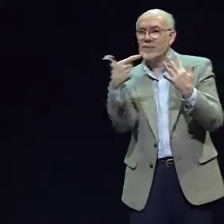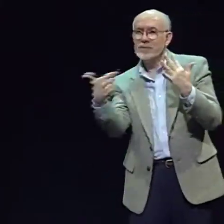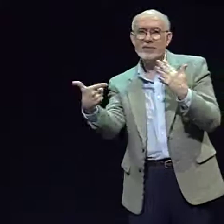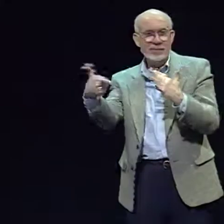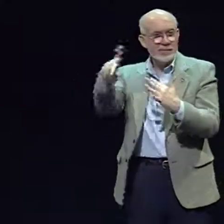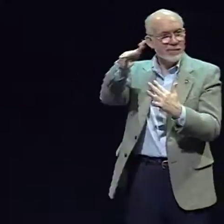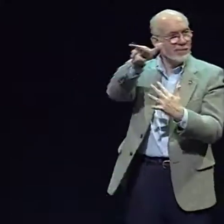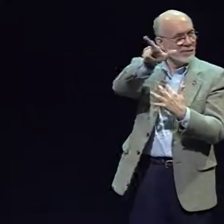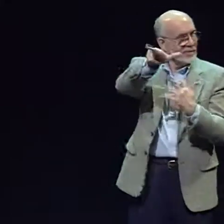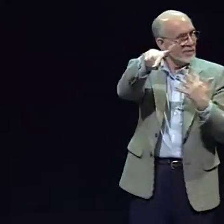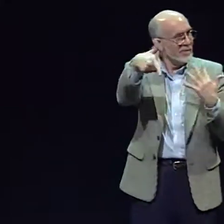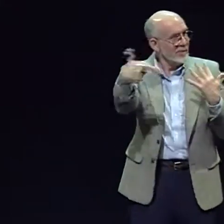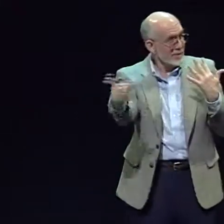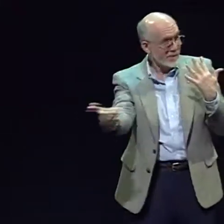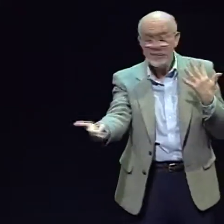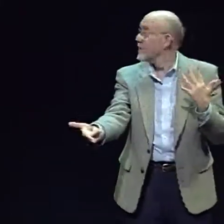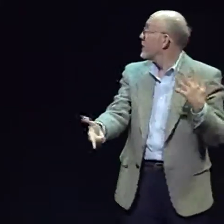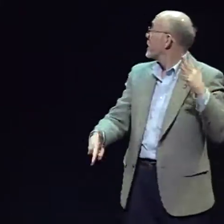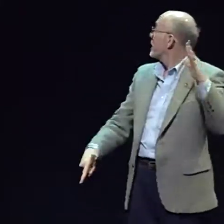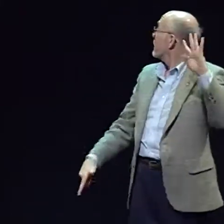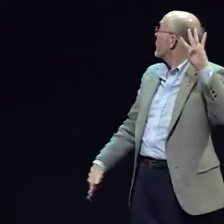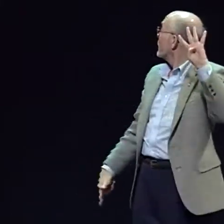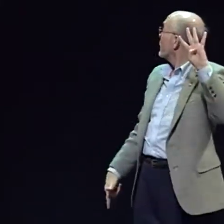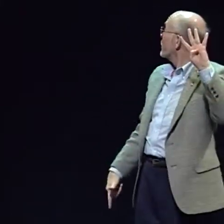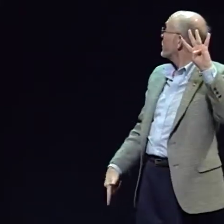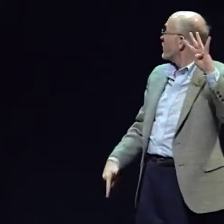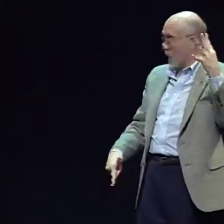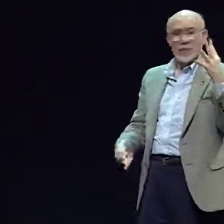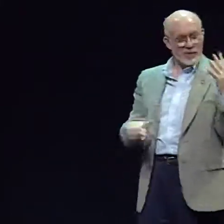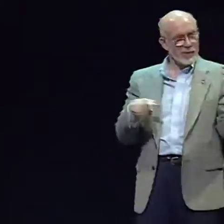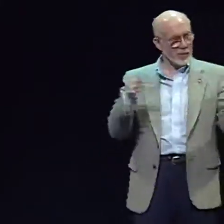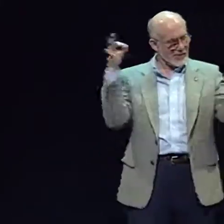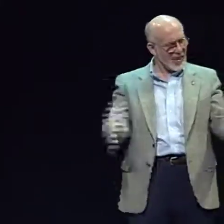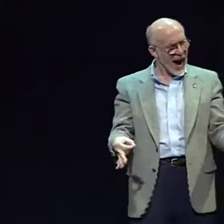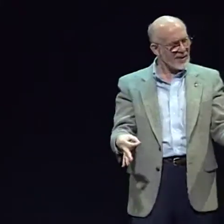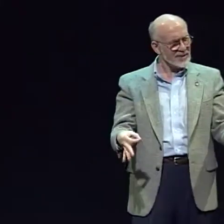THIRDLY IS THE FLOW-- HOW THE PERFORMANCE FLOWS.